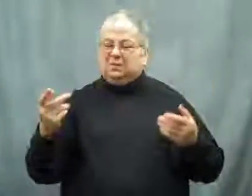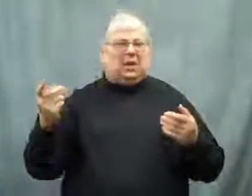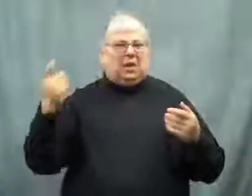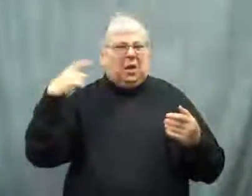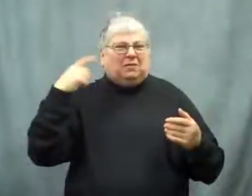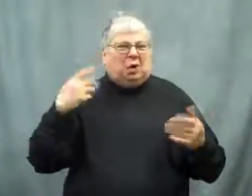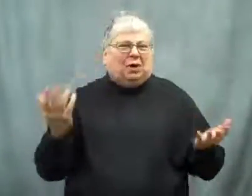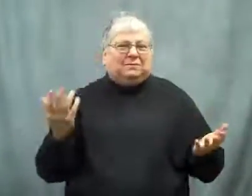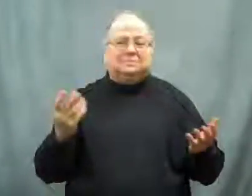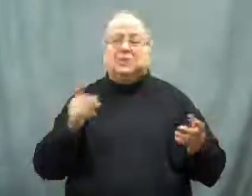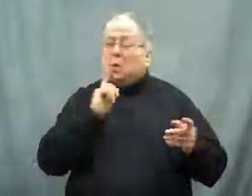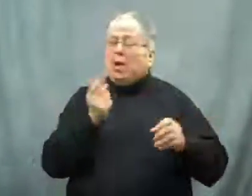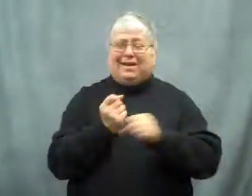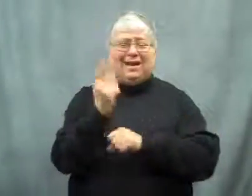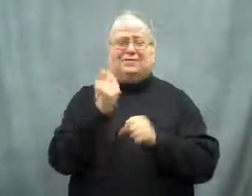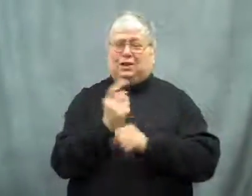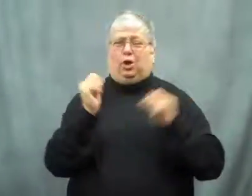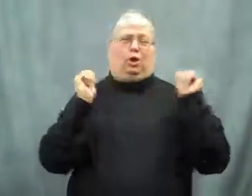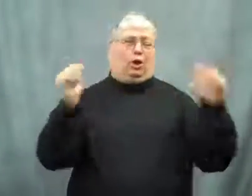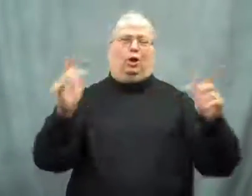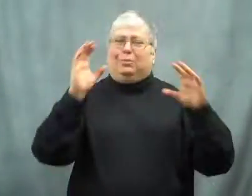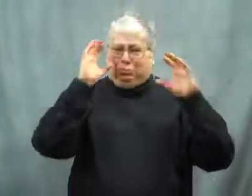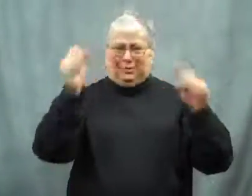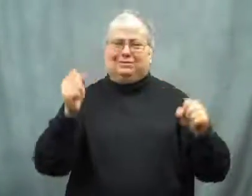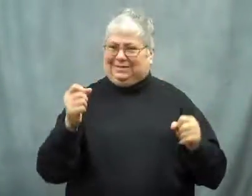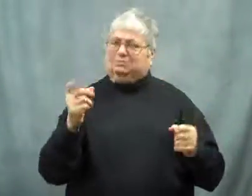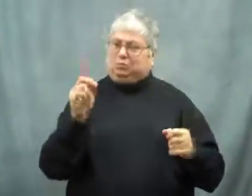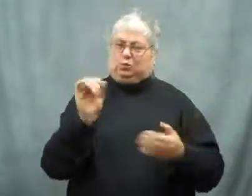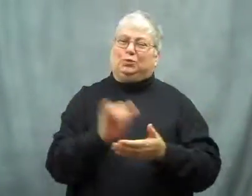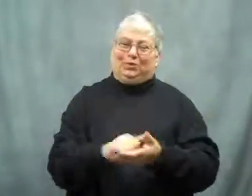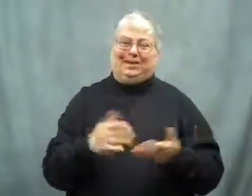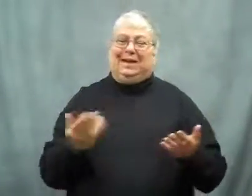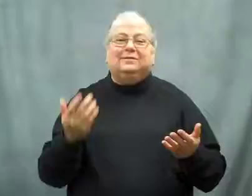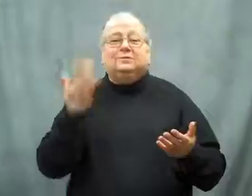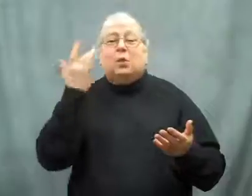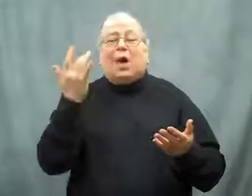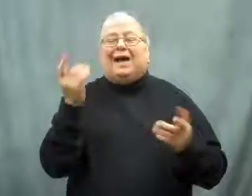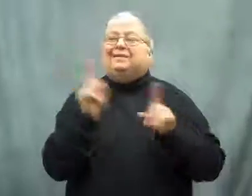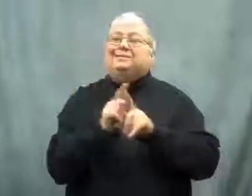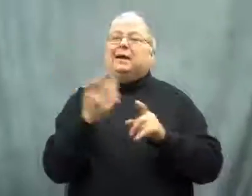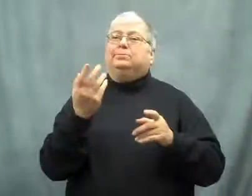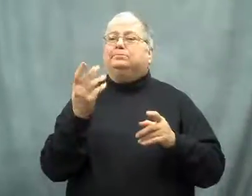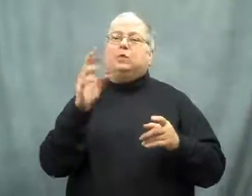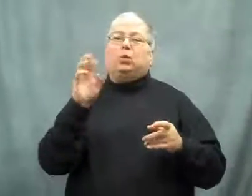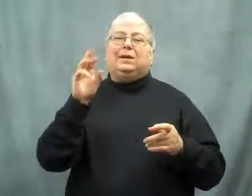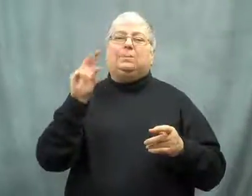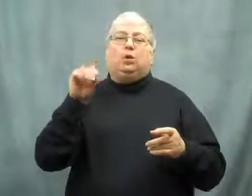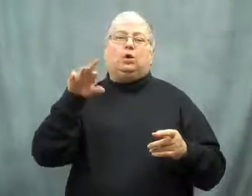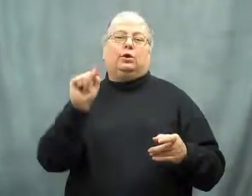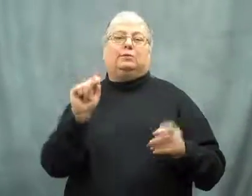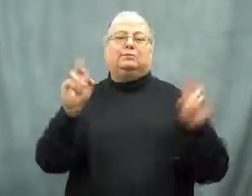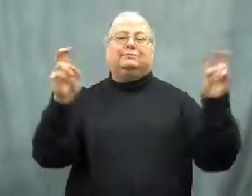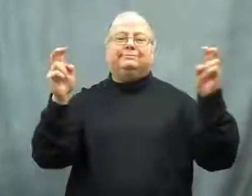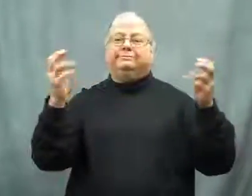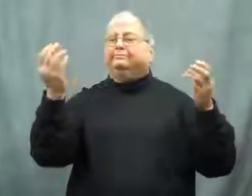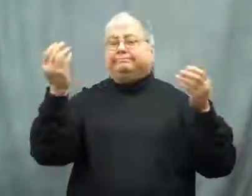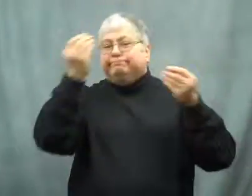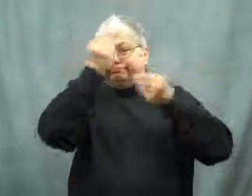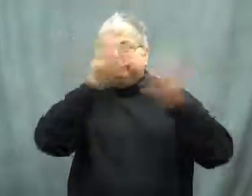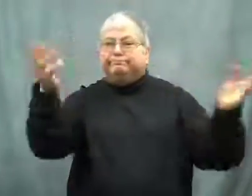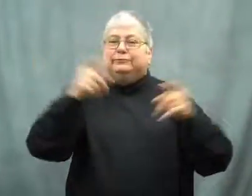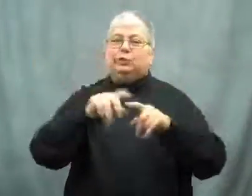All presidents give this speech every year.